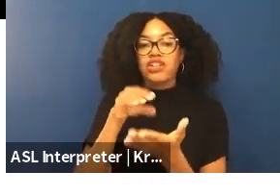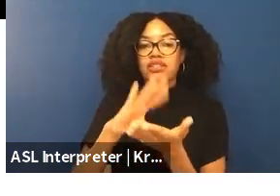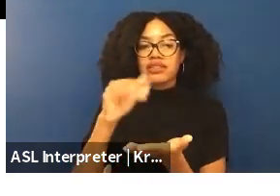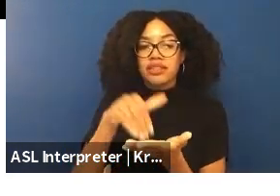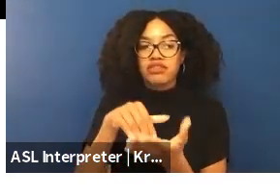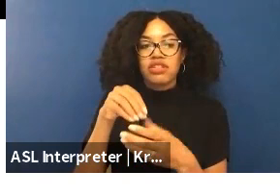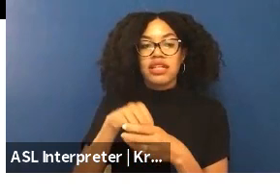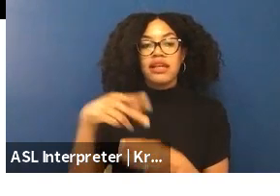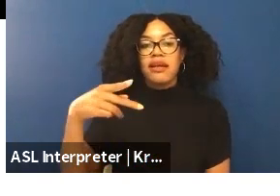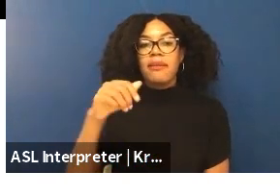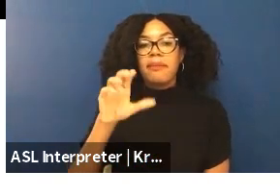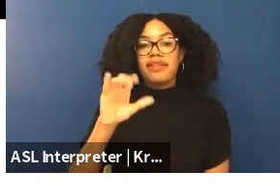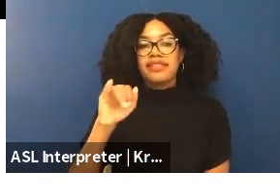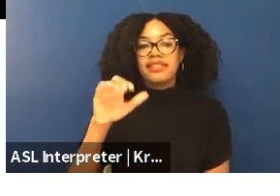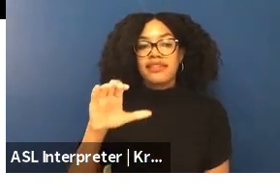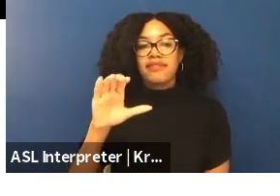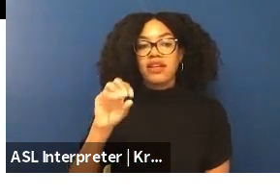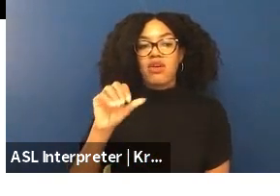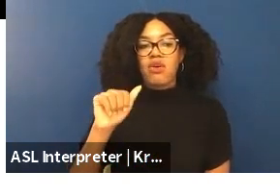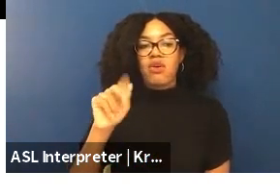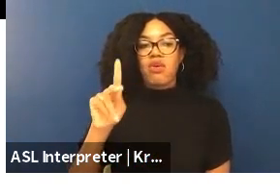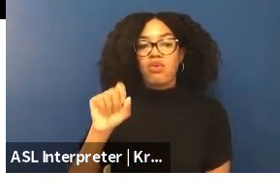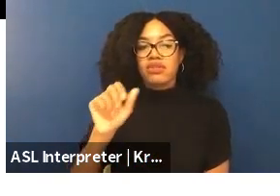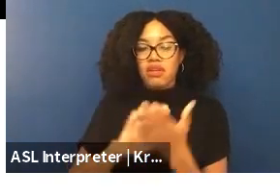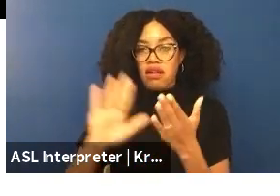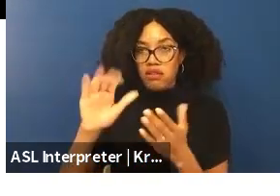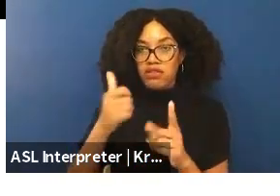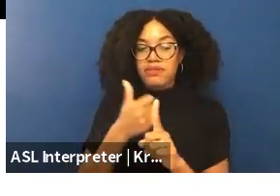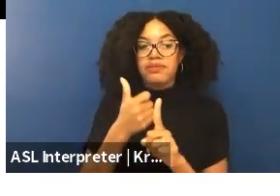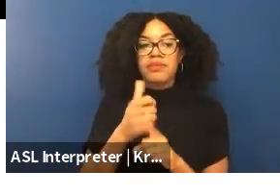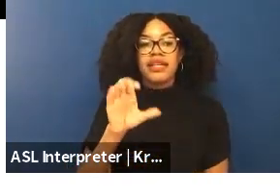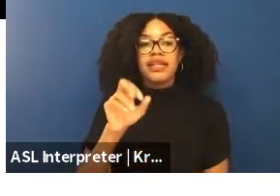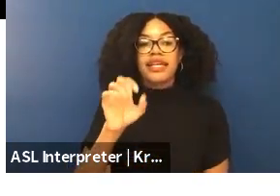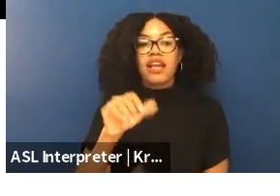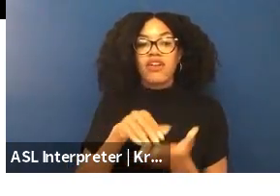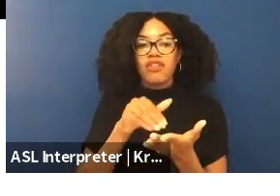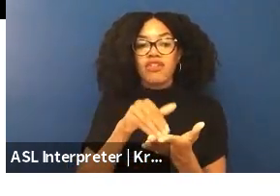academic skills support to all students, and Ruth oversees the operations of services provided,